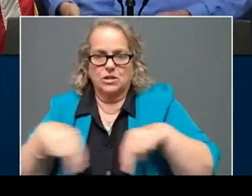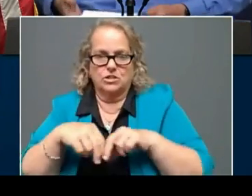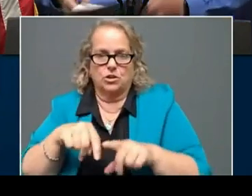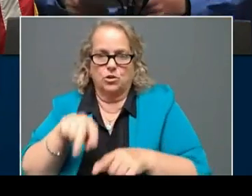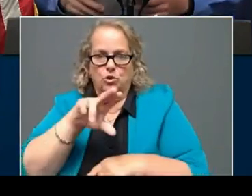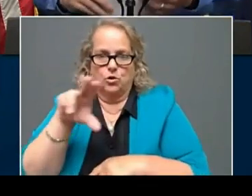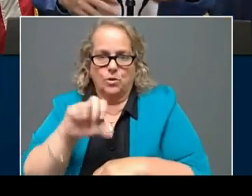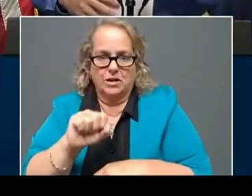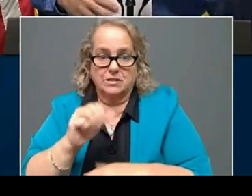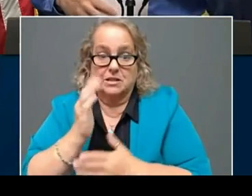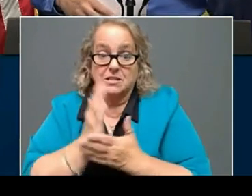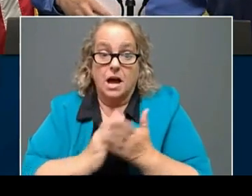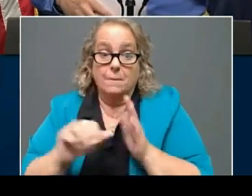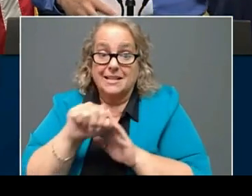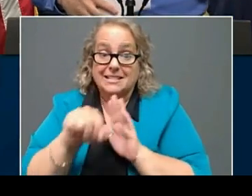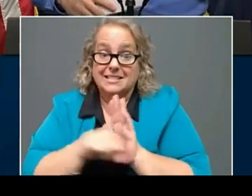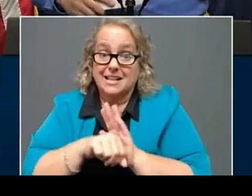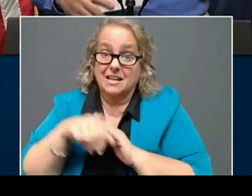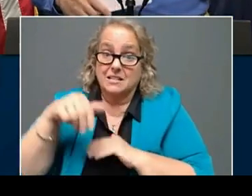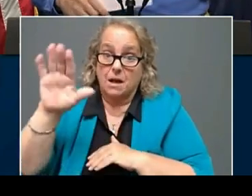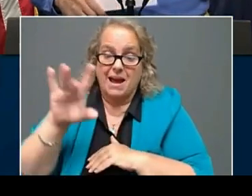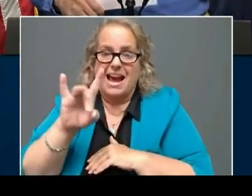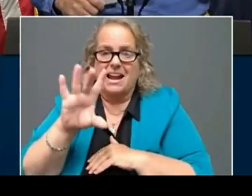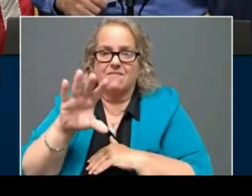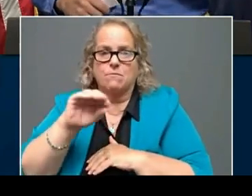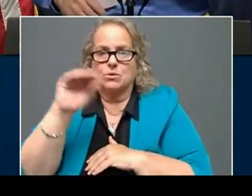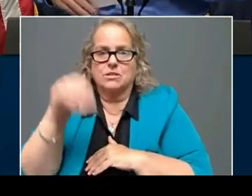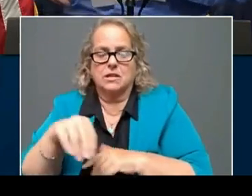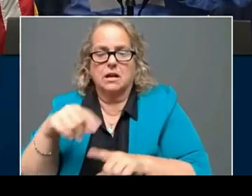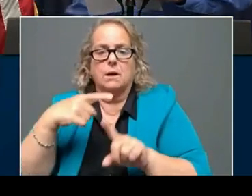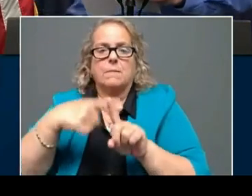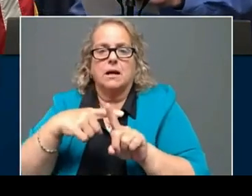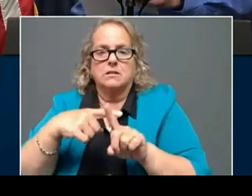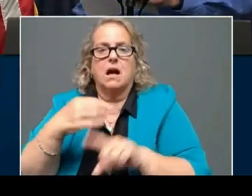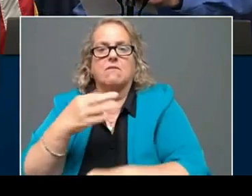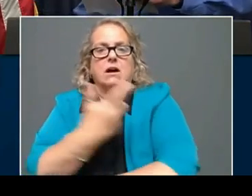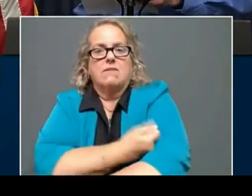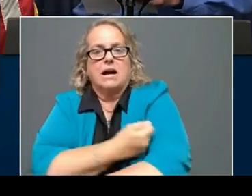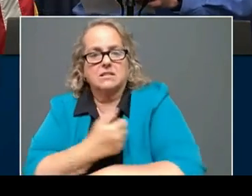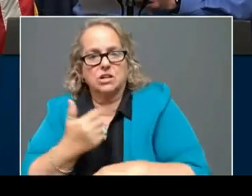there have 85% plus vaccination rates for their population. It's incredible